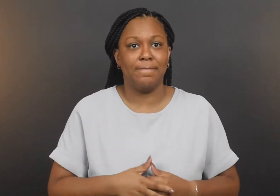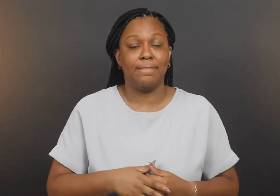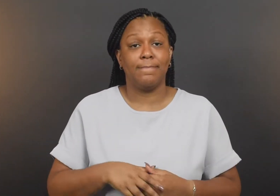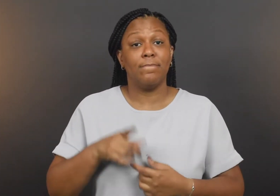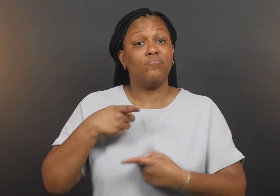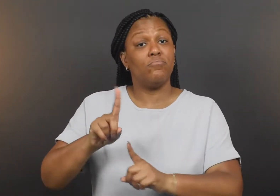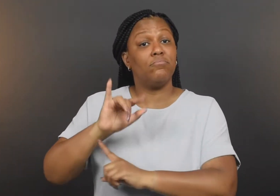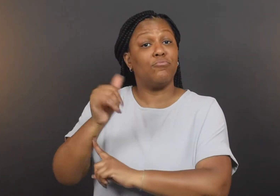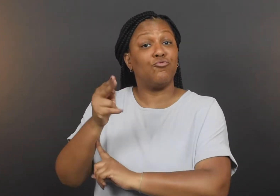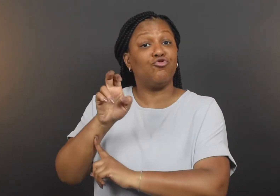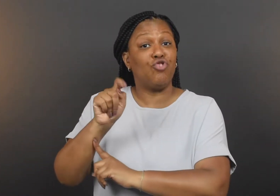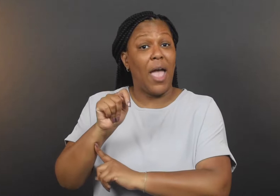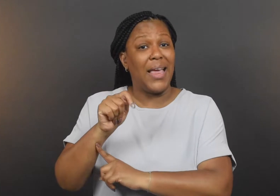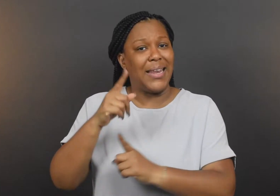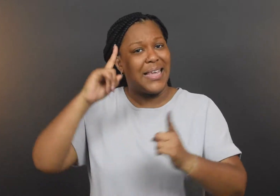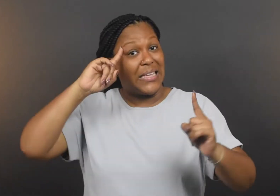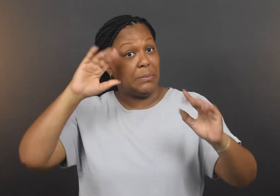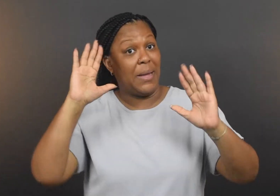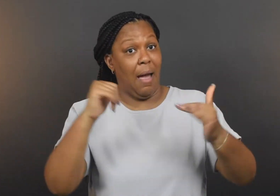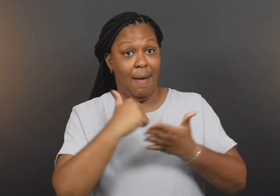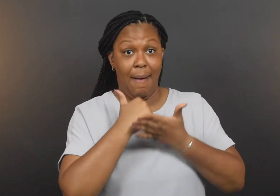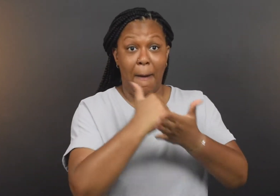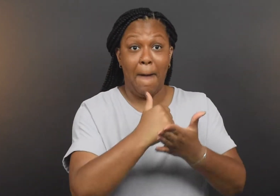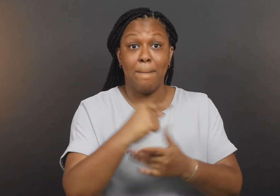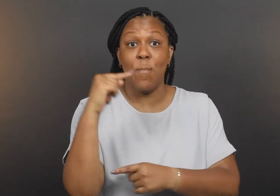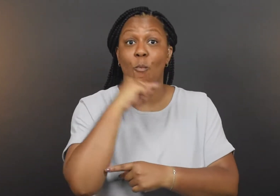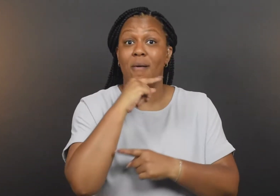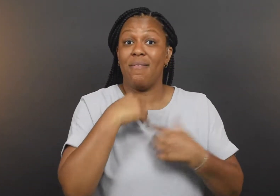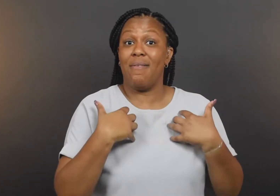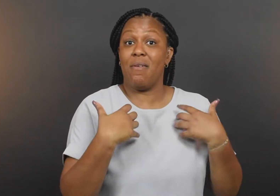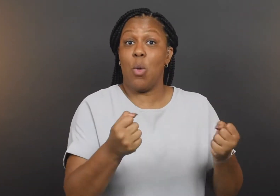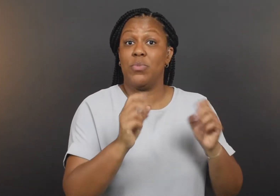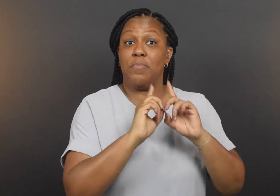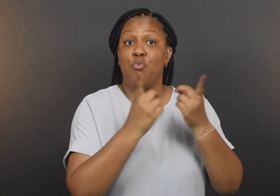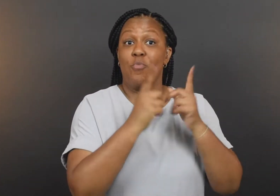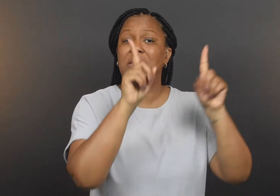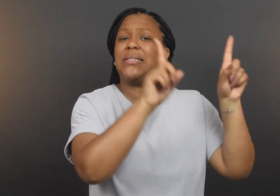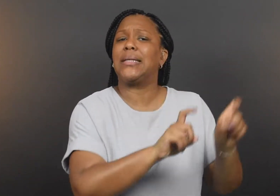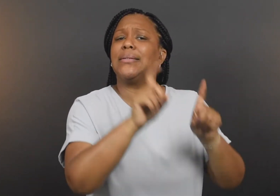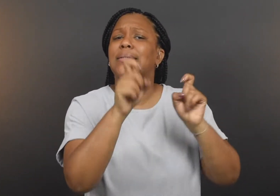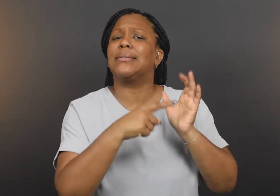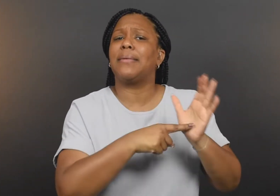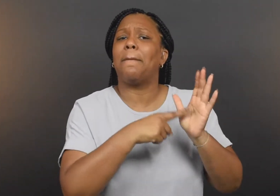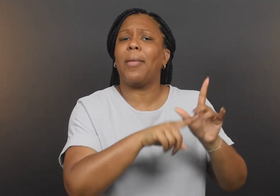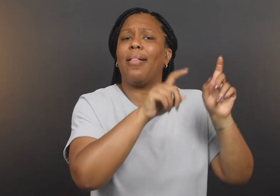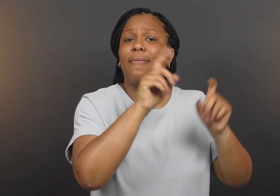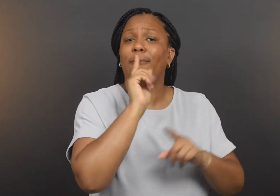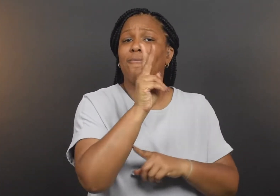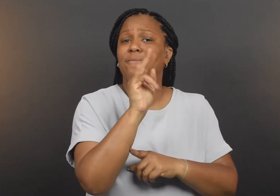While Janet went in expecting to help Milwaukee’s health department test samples of viral DNA